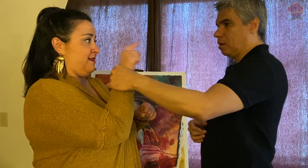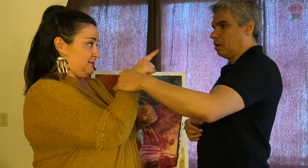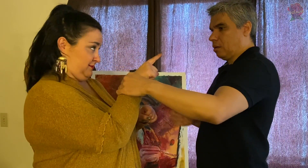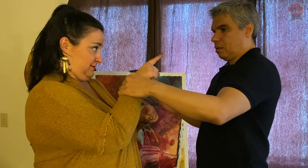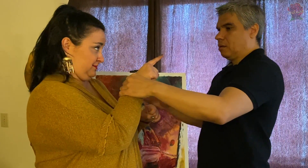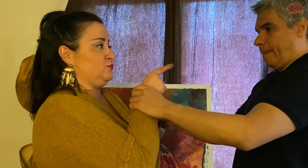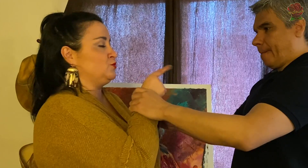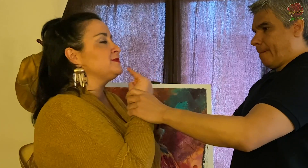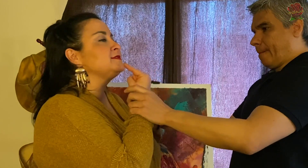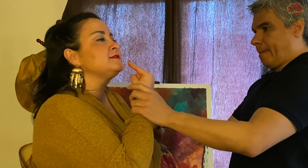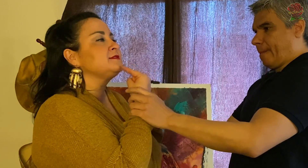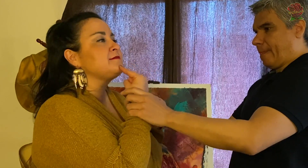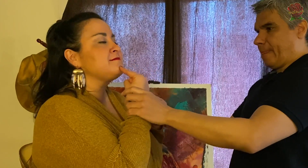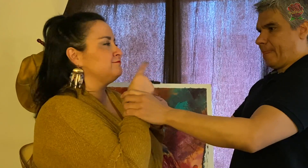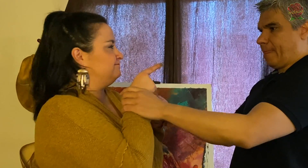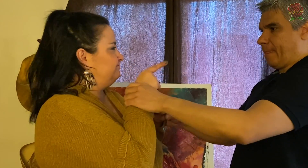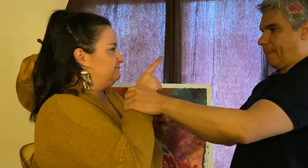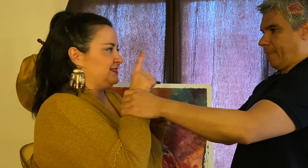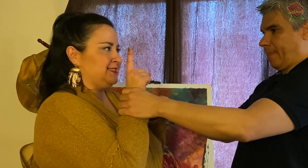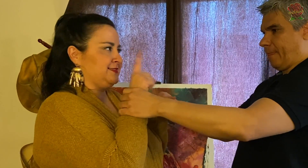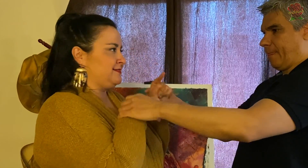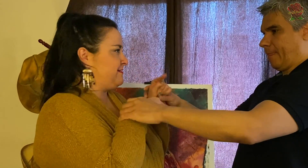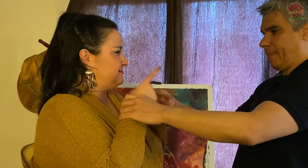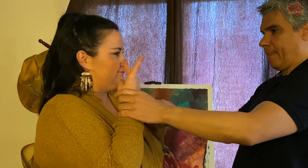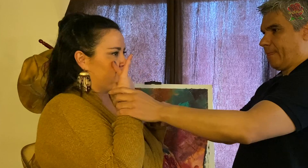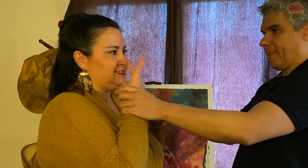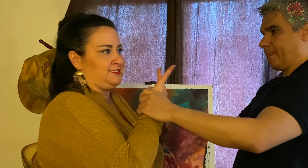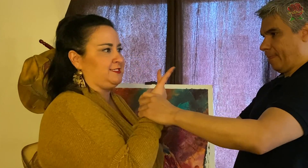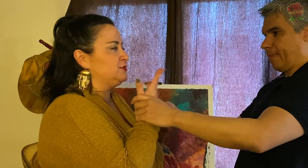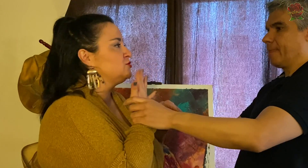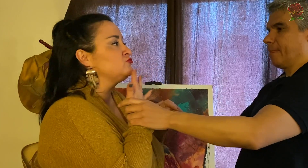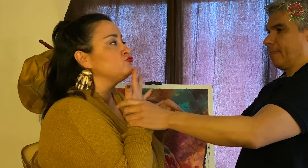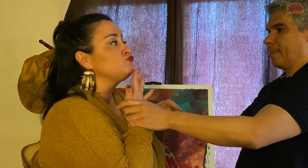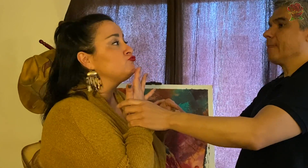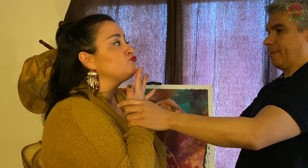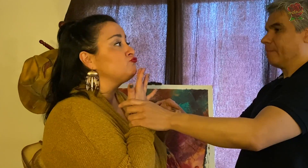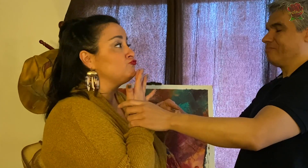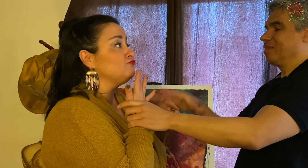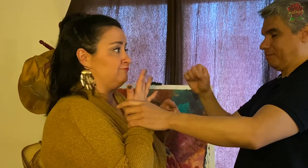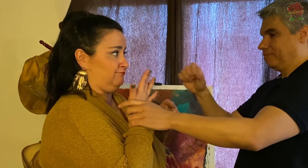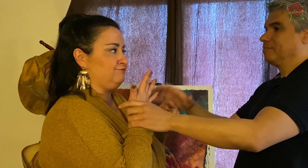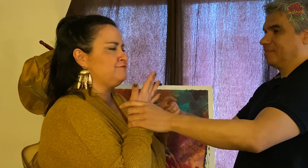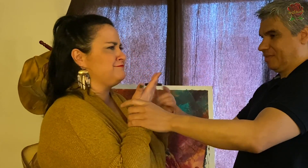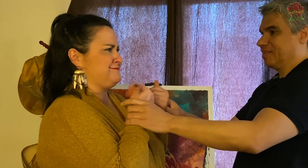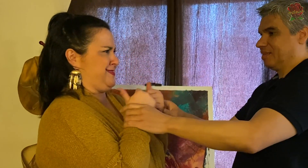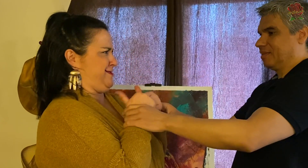You said you can't see color. -Yes.